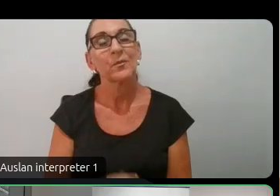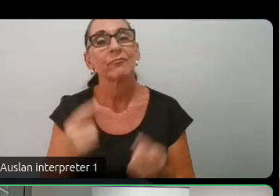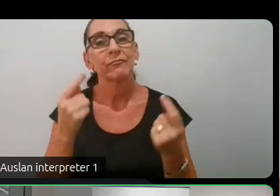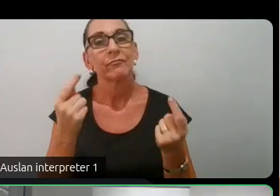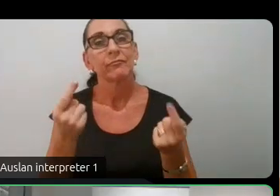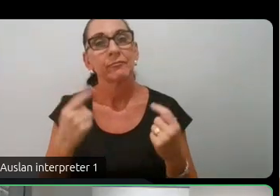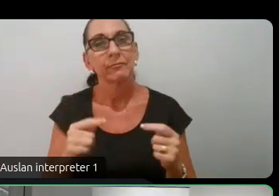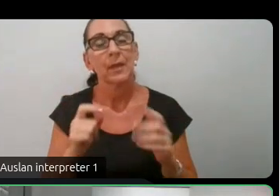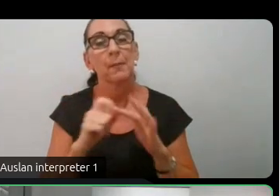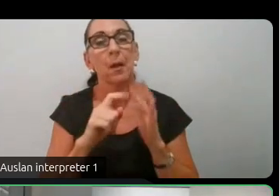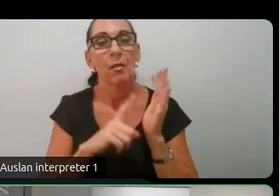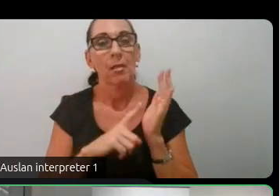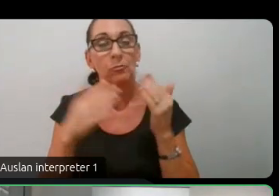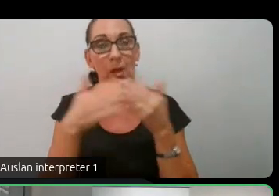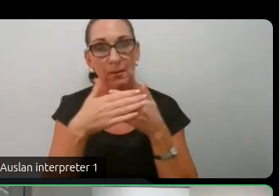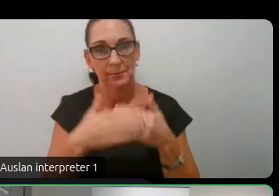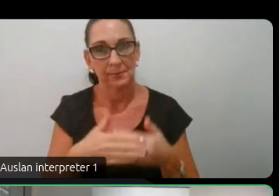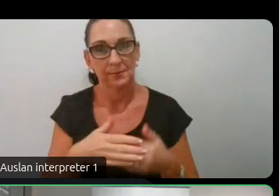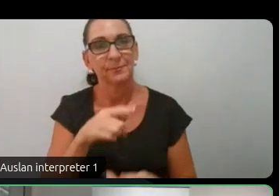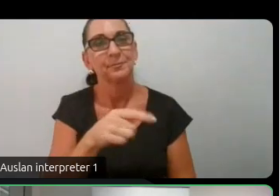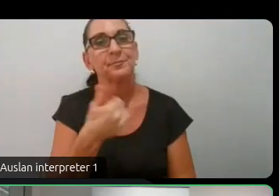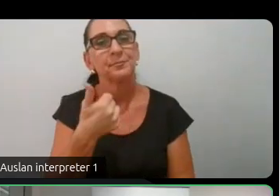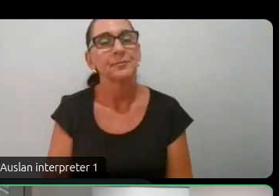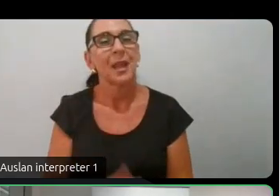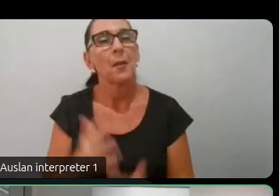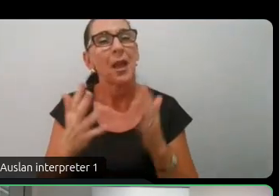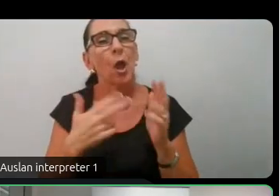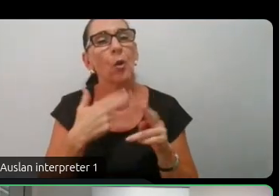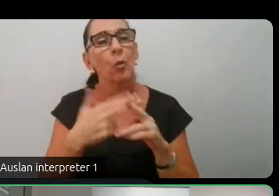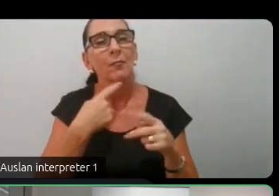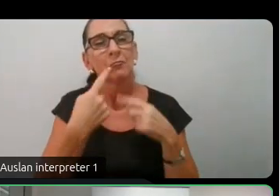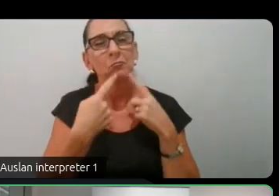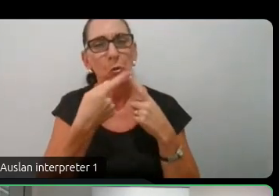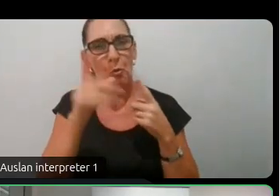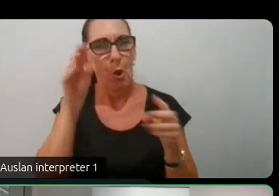the next slide. So, just a quick run through of what you will learn in today's webinar. So,